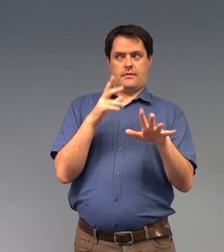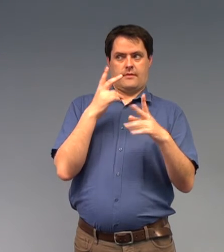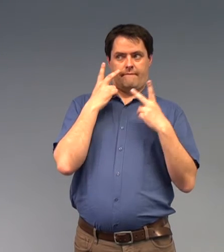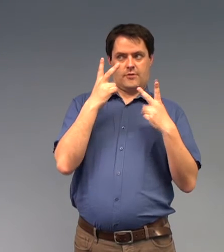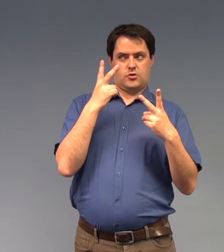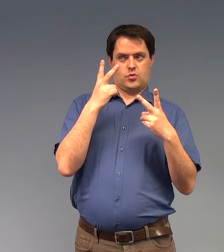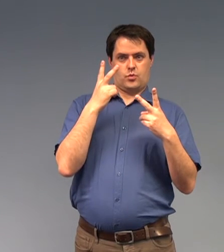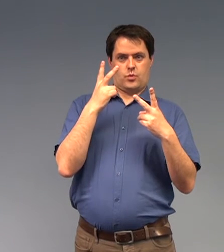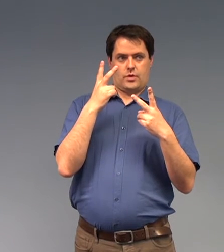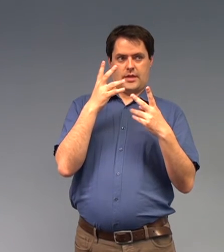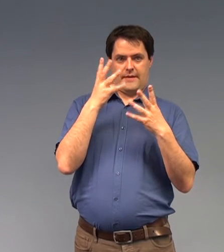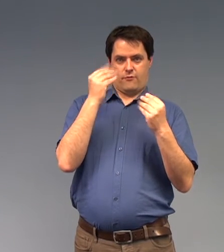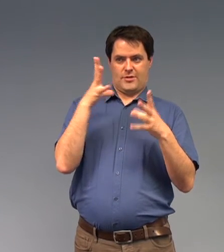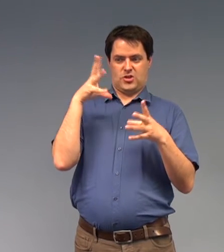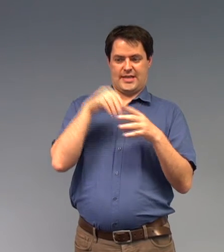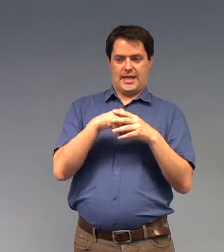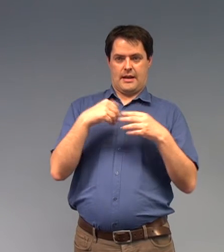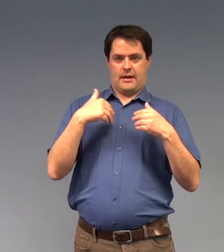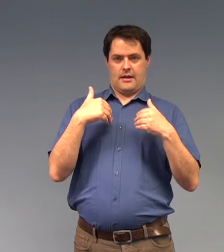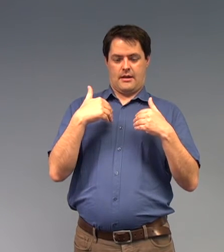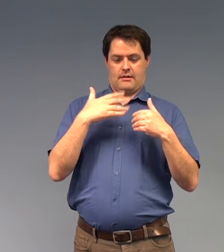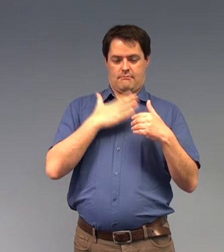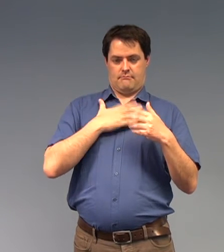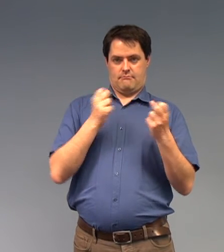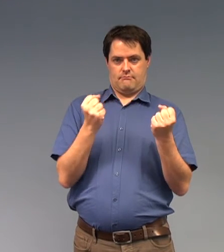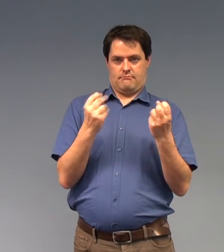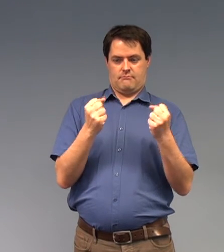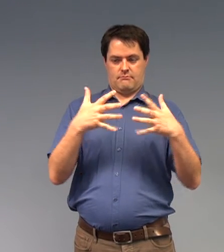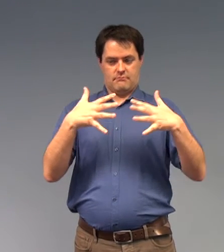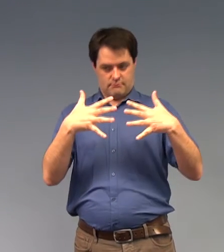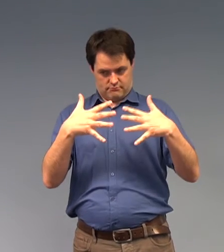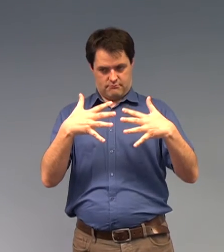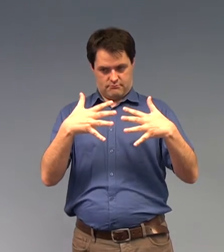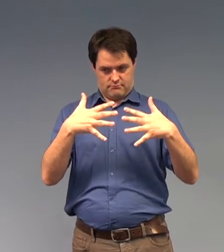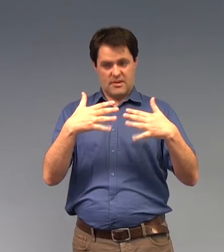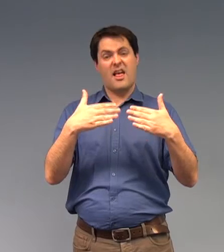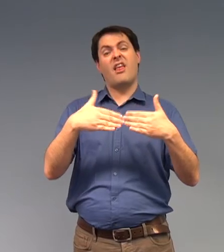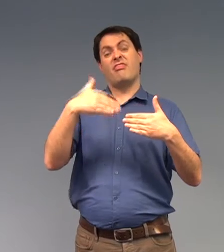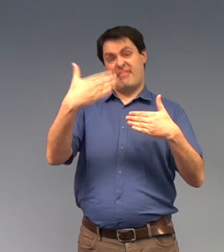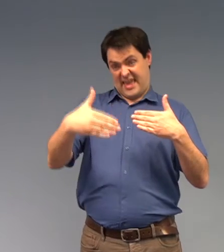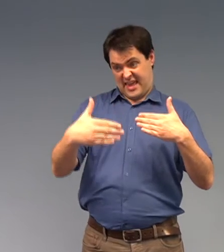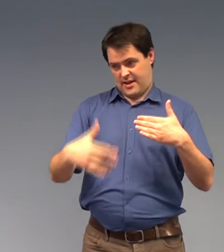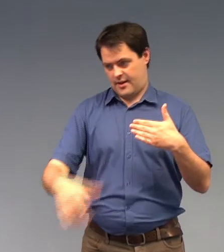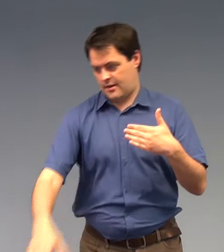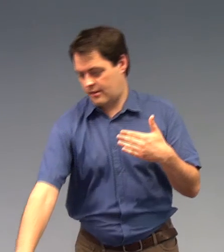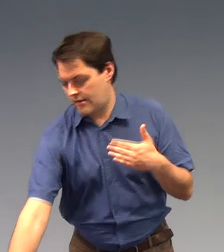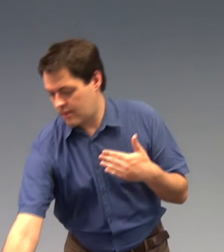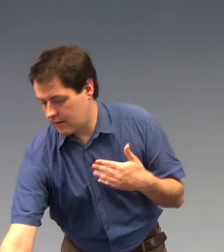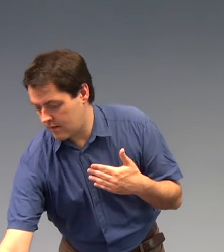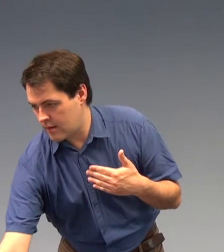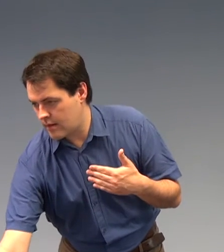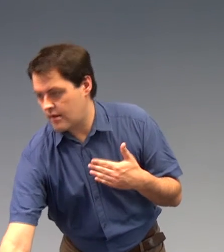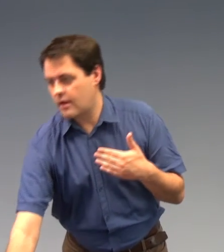specifically encodes the shape of the seaweed that we see on the videotape.